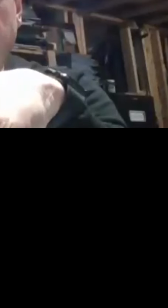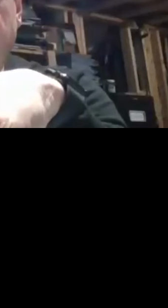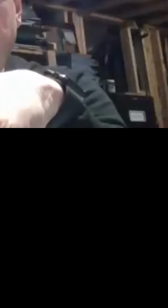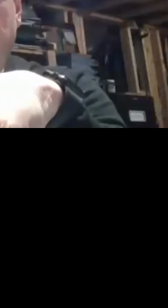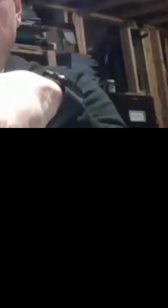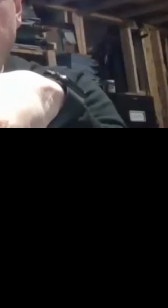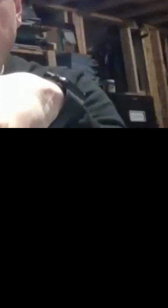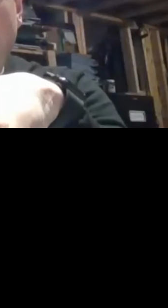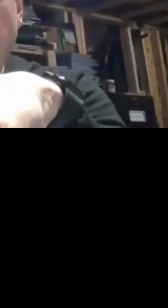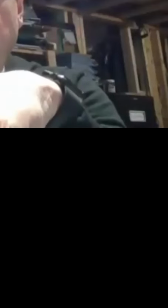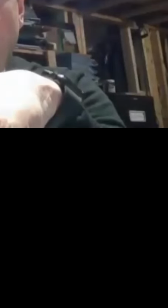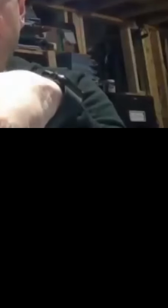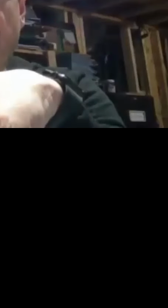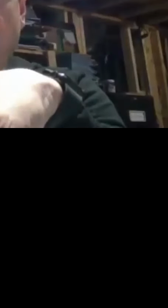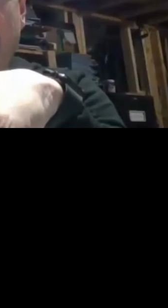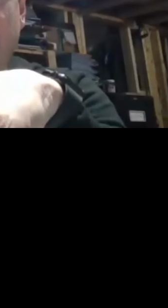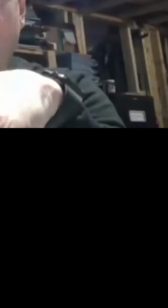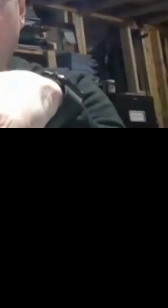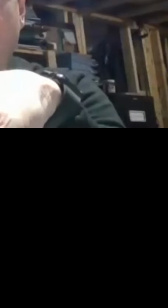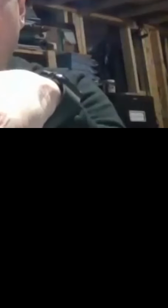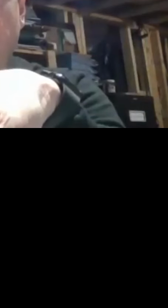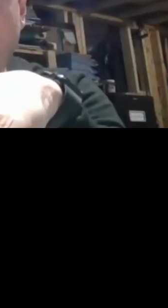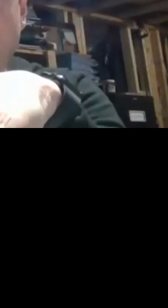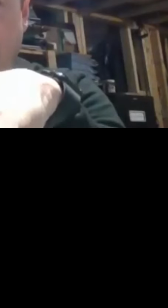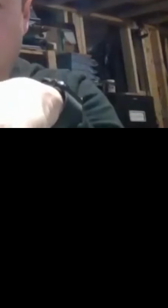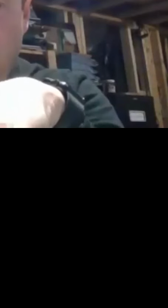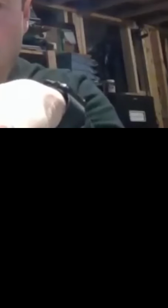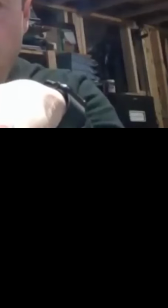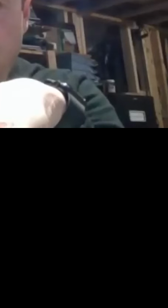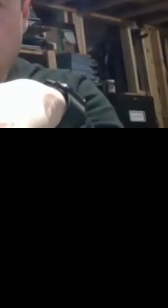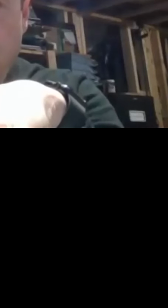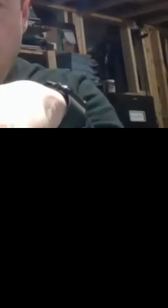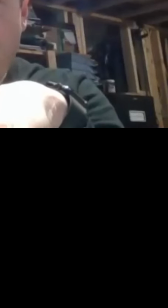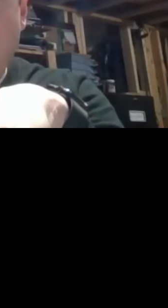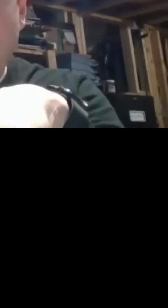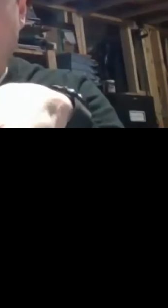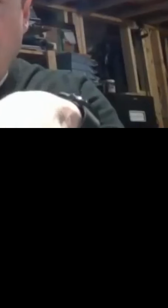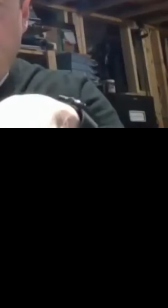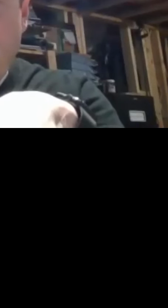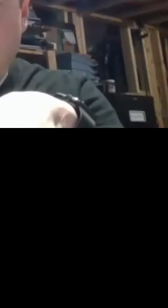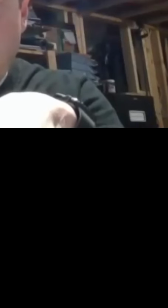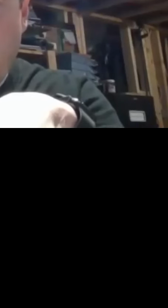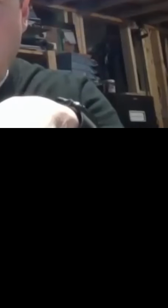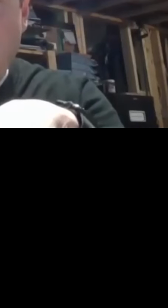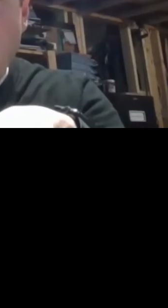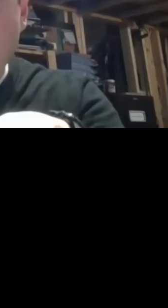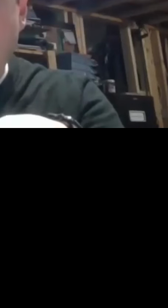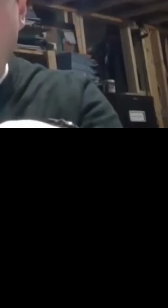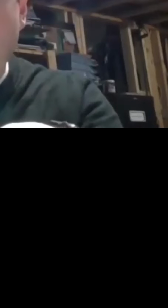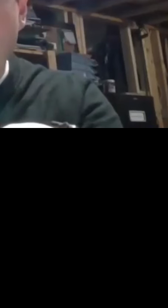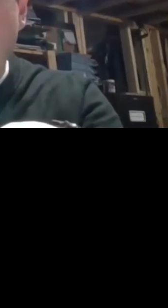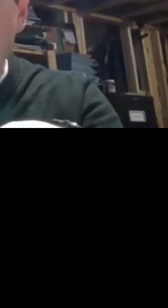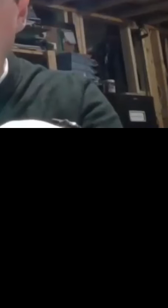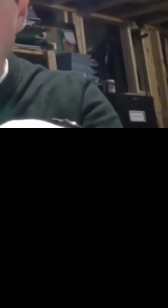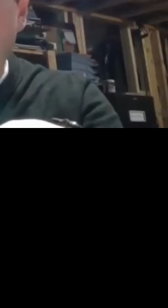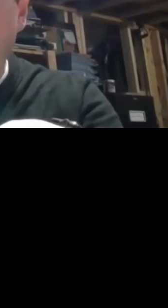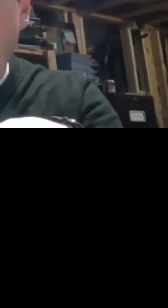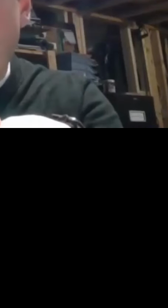rash .